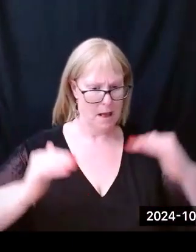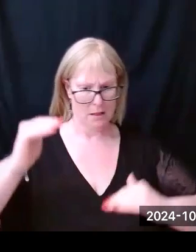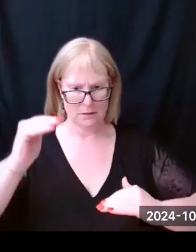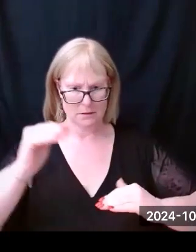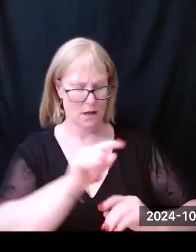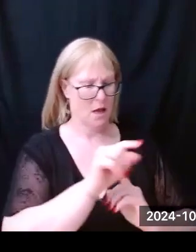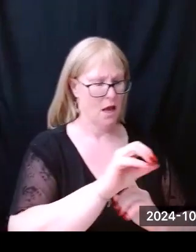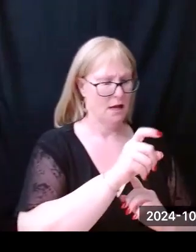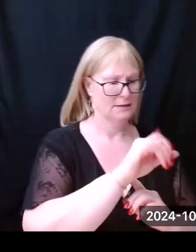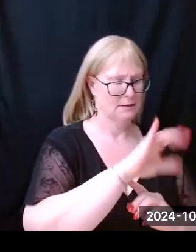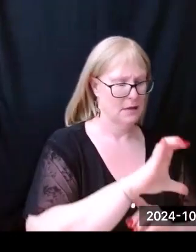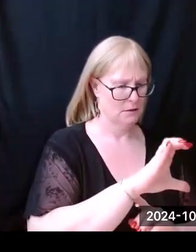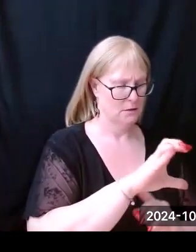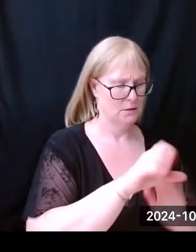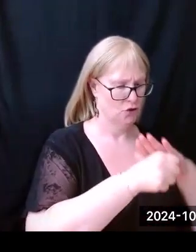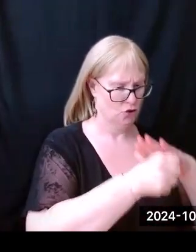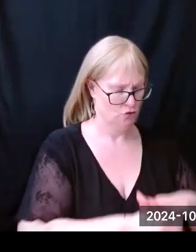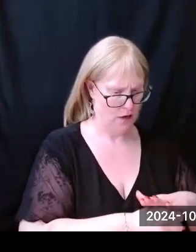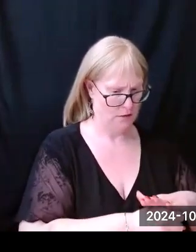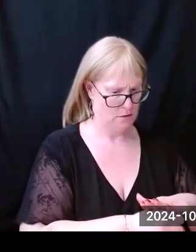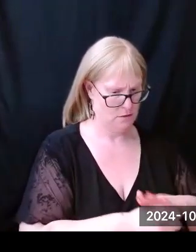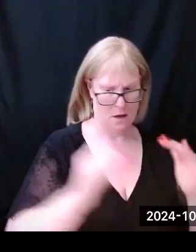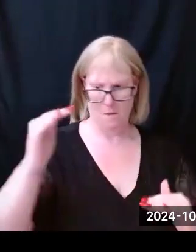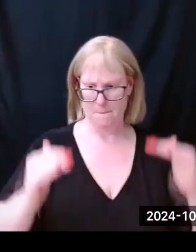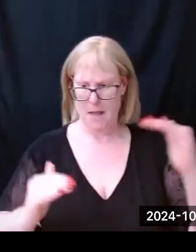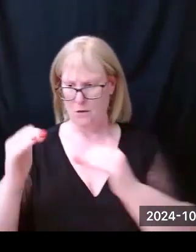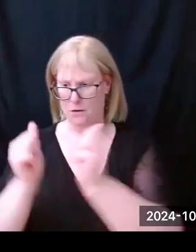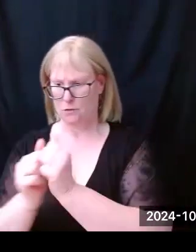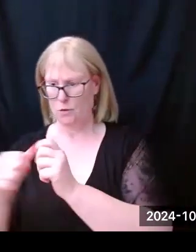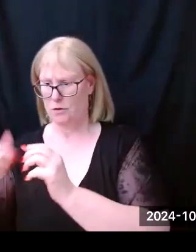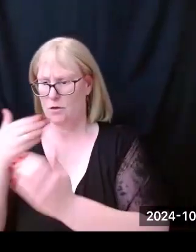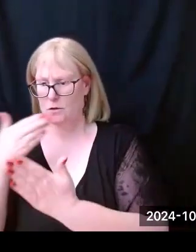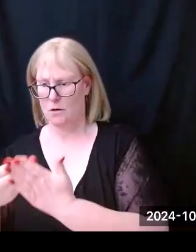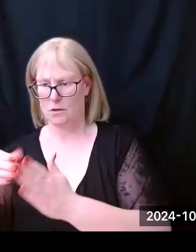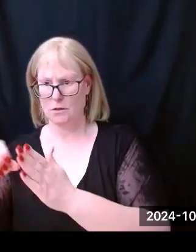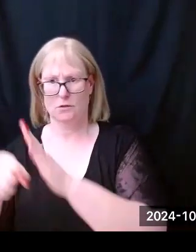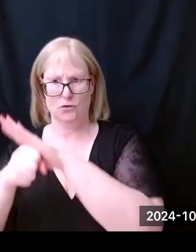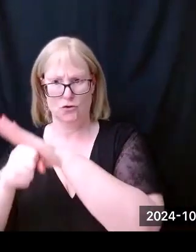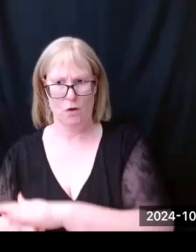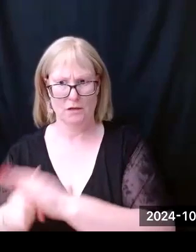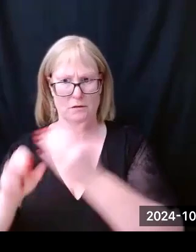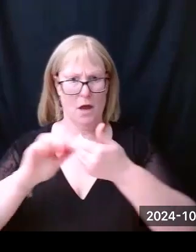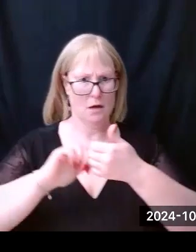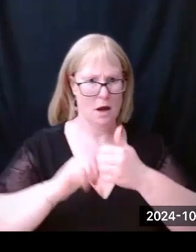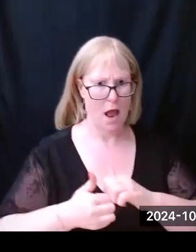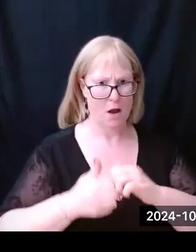and how do we help provide all the positive resilience factors to support our kids?